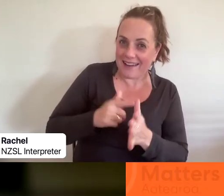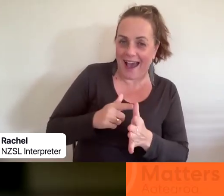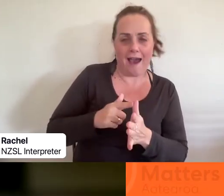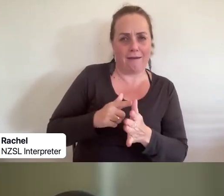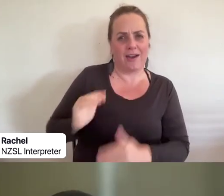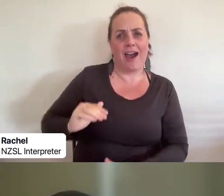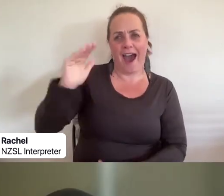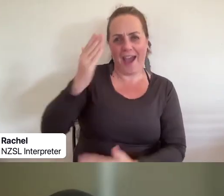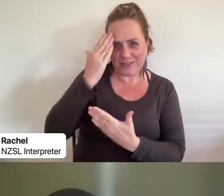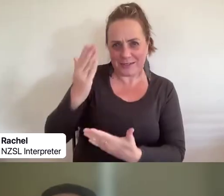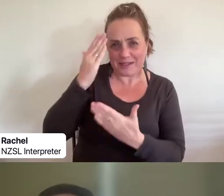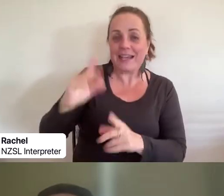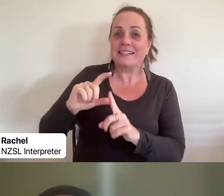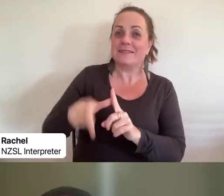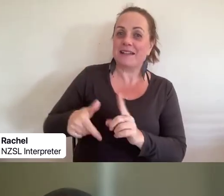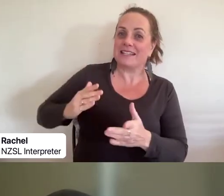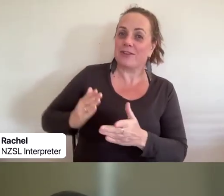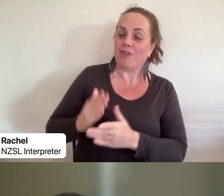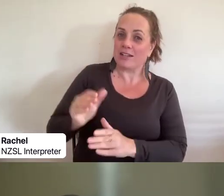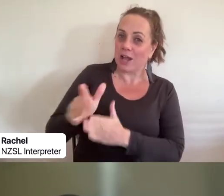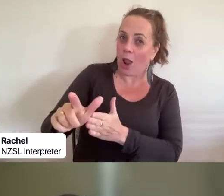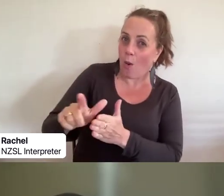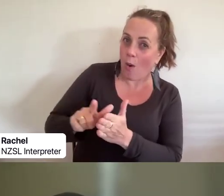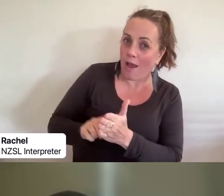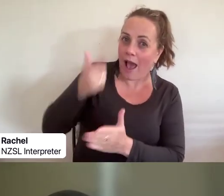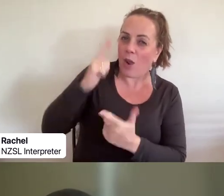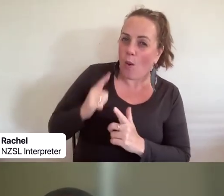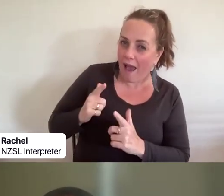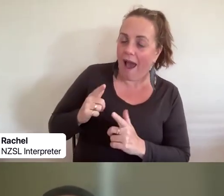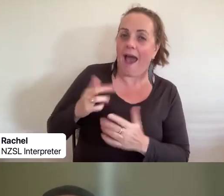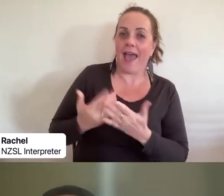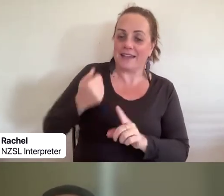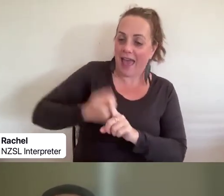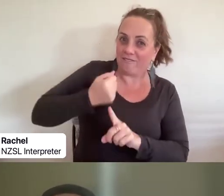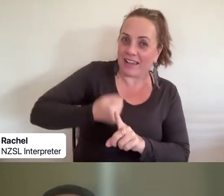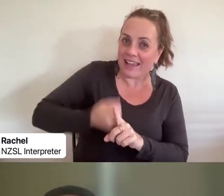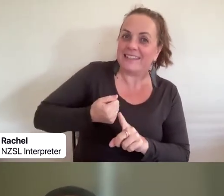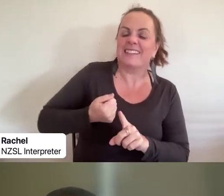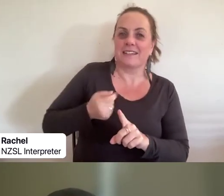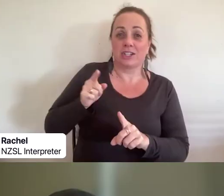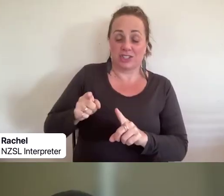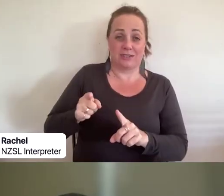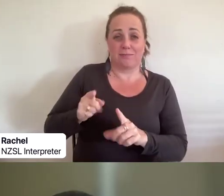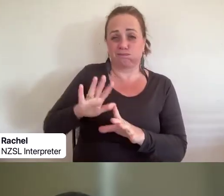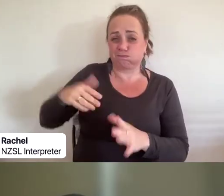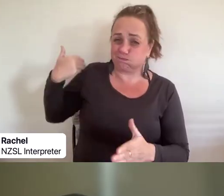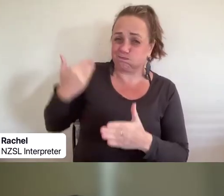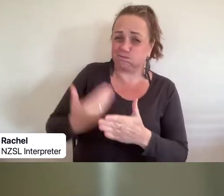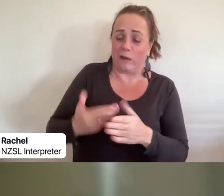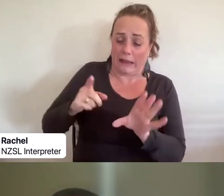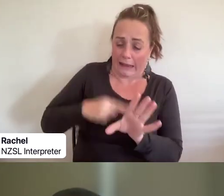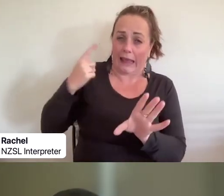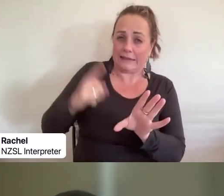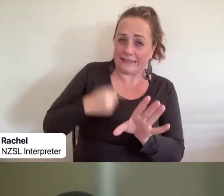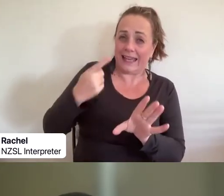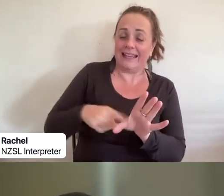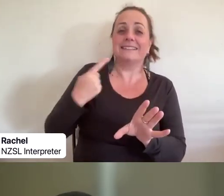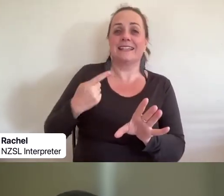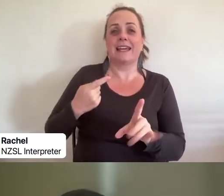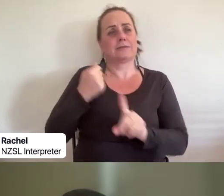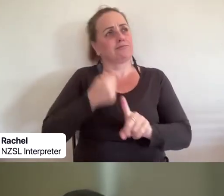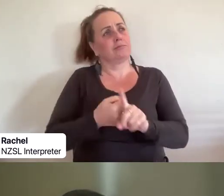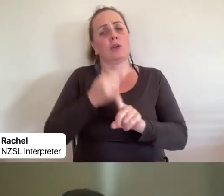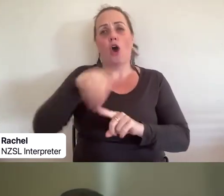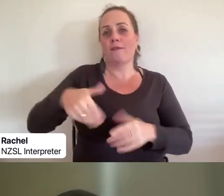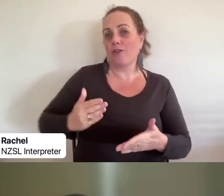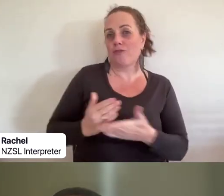rights lawyer, academic and advocate who has spent decades championing the rights of disabled people